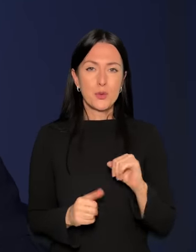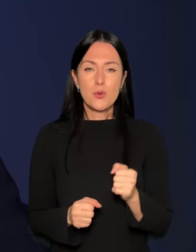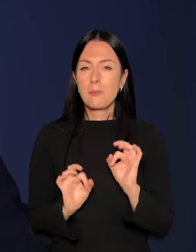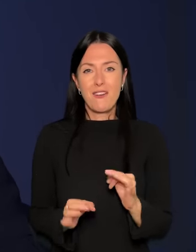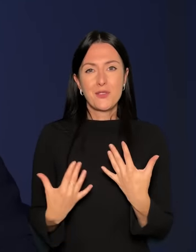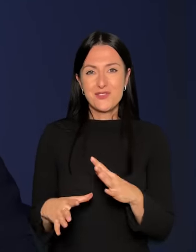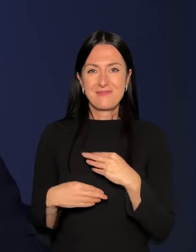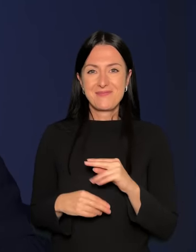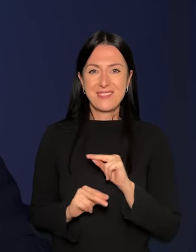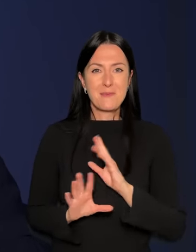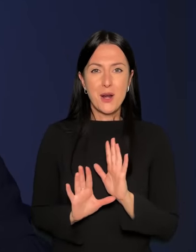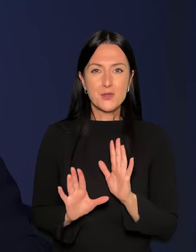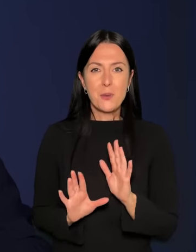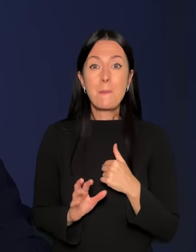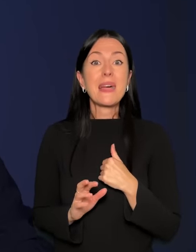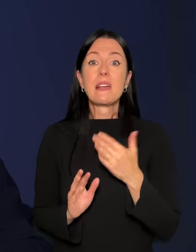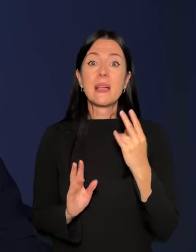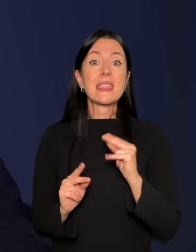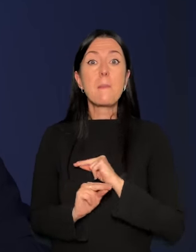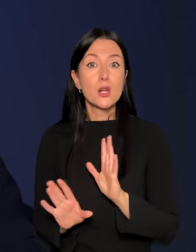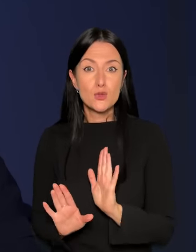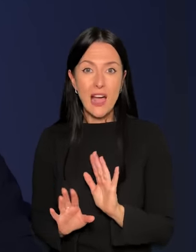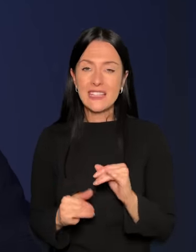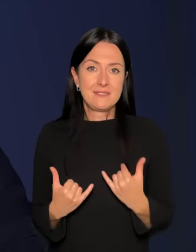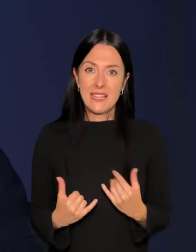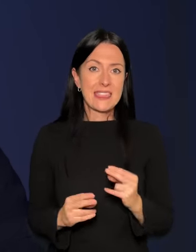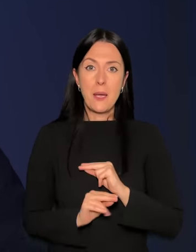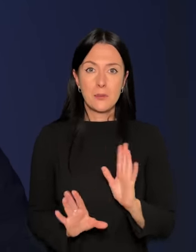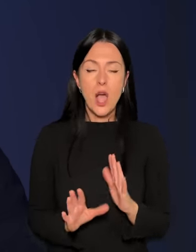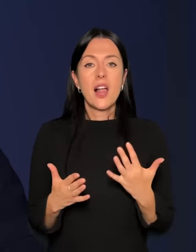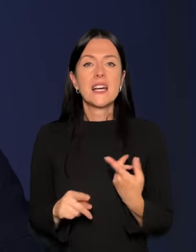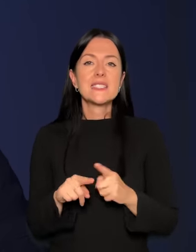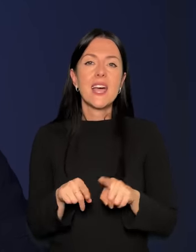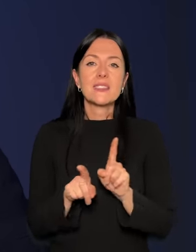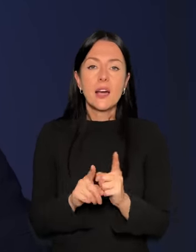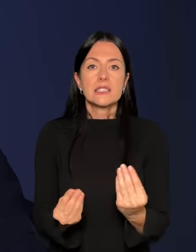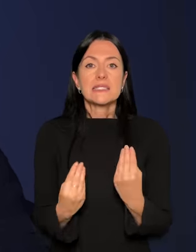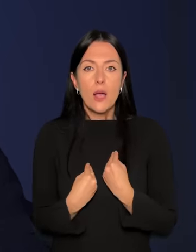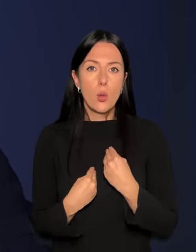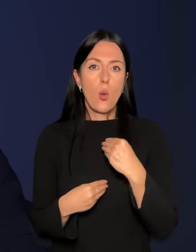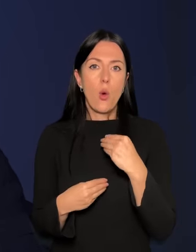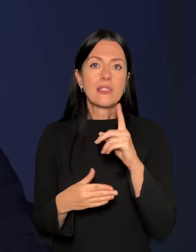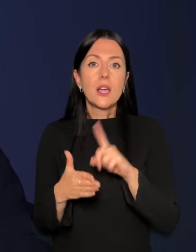Although we're no longer working together. But it gave me hope that I'm not abandoned,